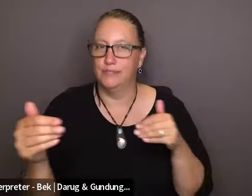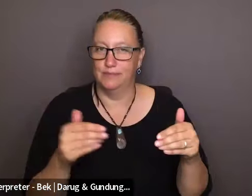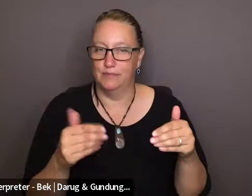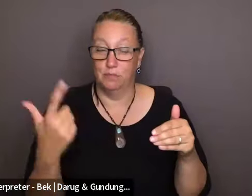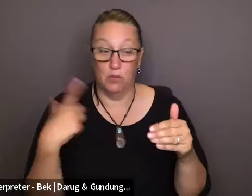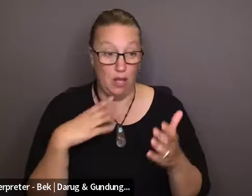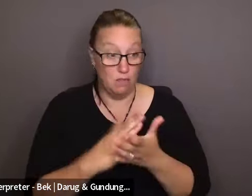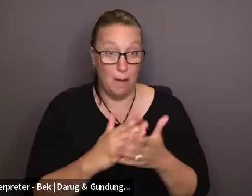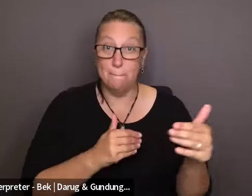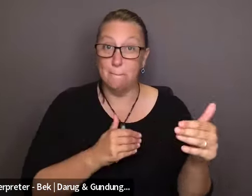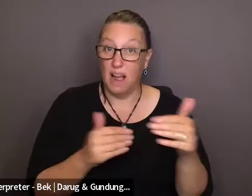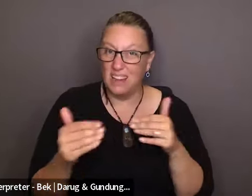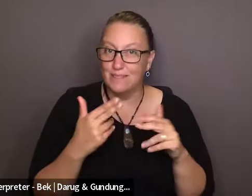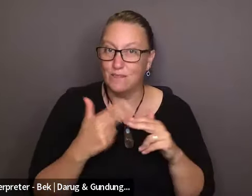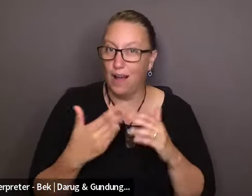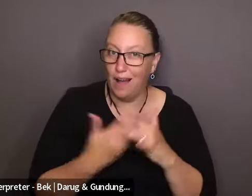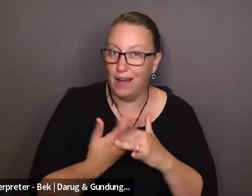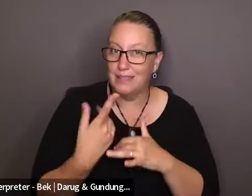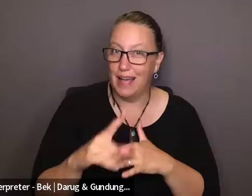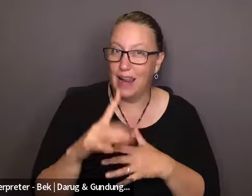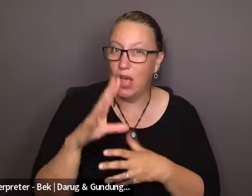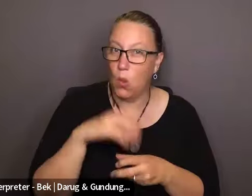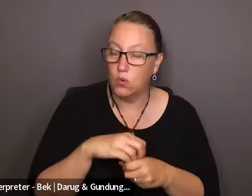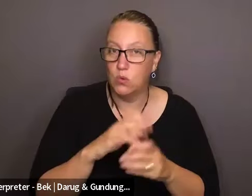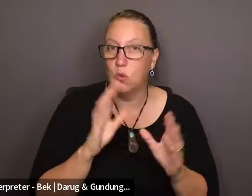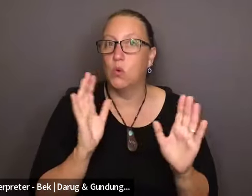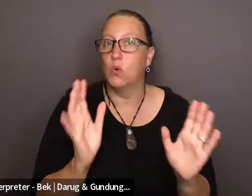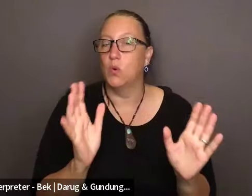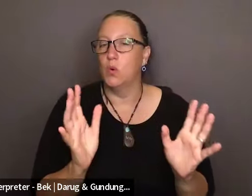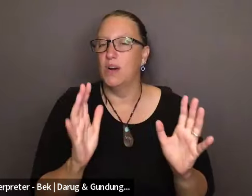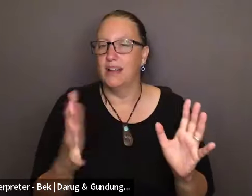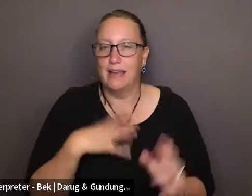talk about how all these ideas translate into budgets